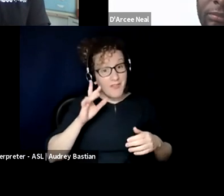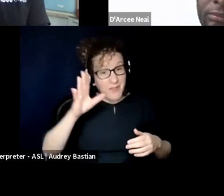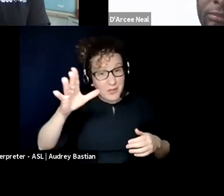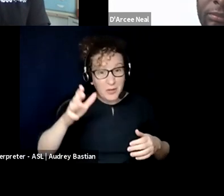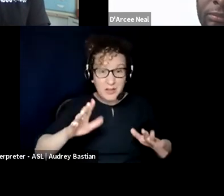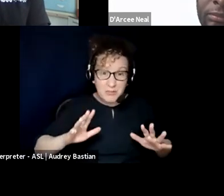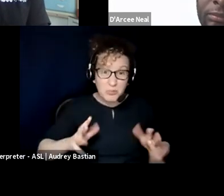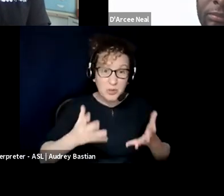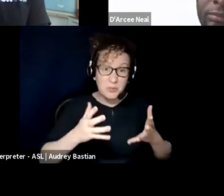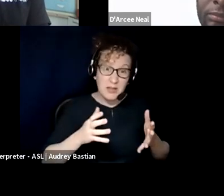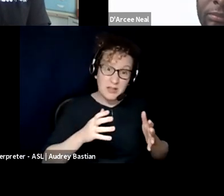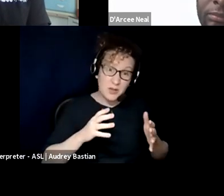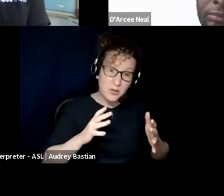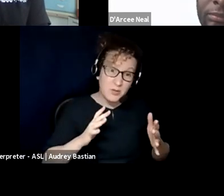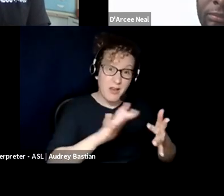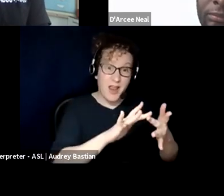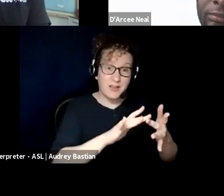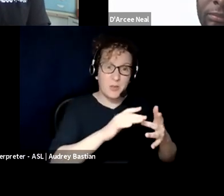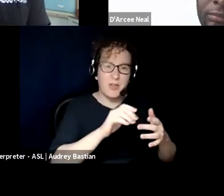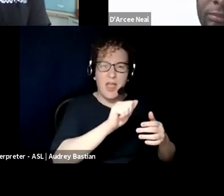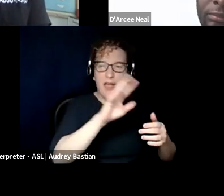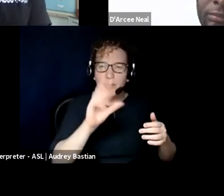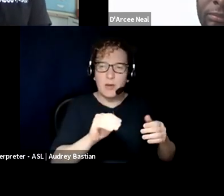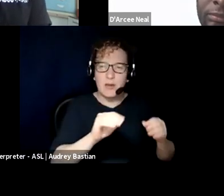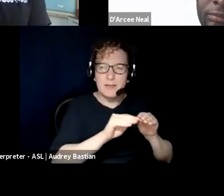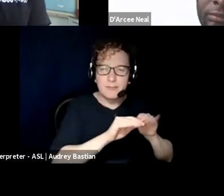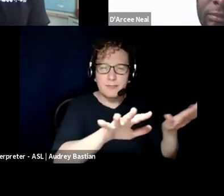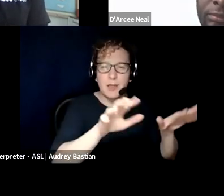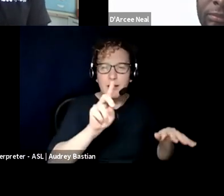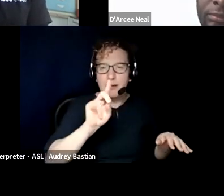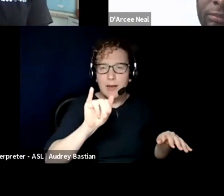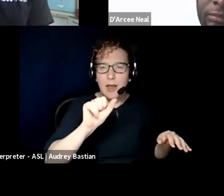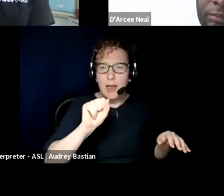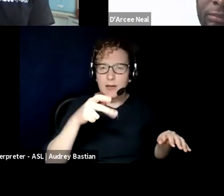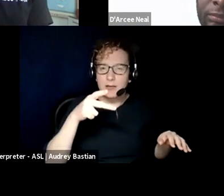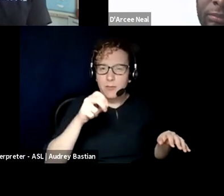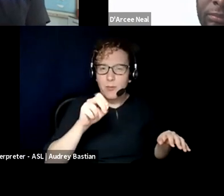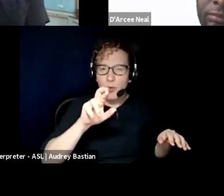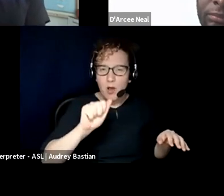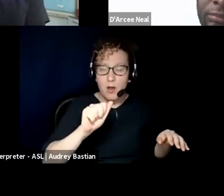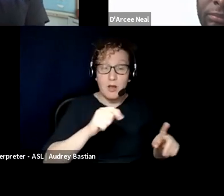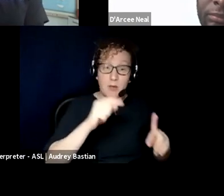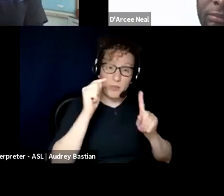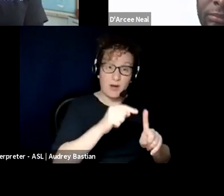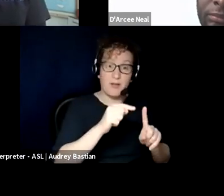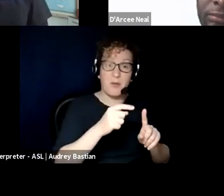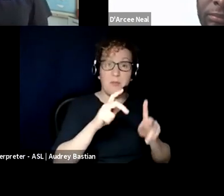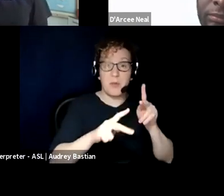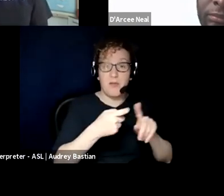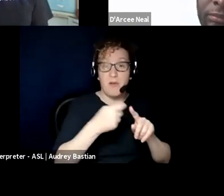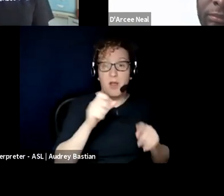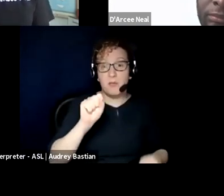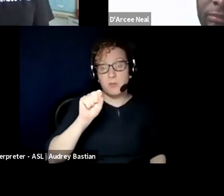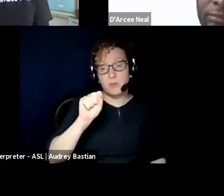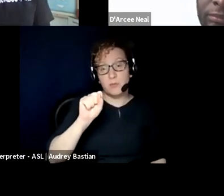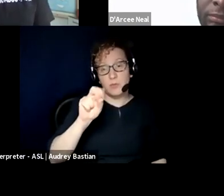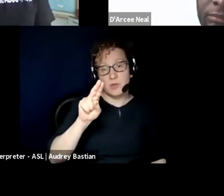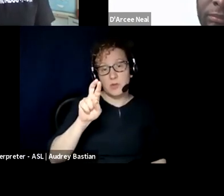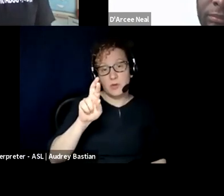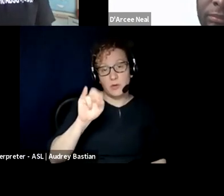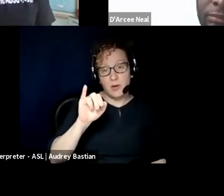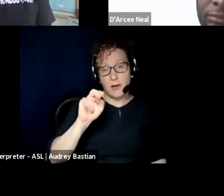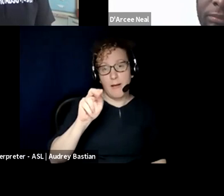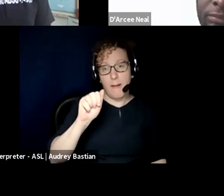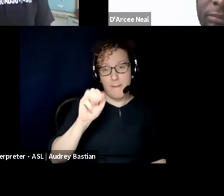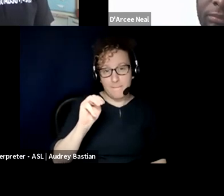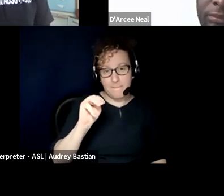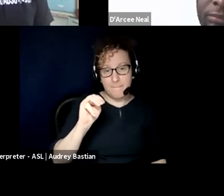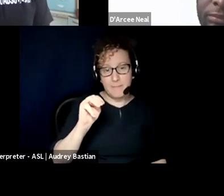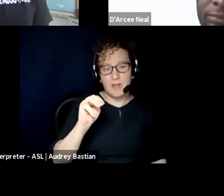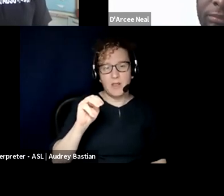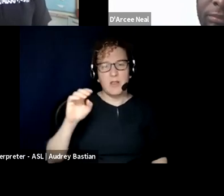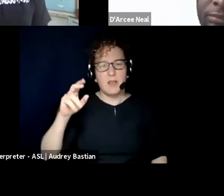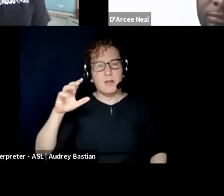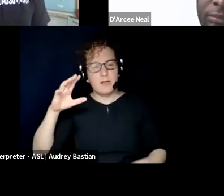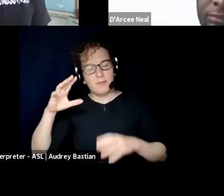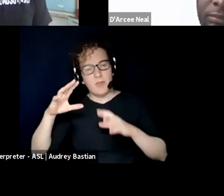other people in the African Diaspora, particularly people from Suriname. Suriname was colonized by the Dutch during colonialism